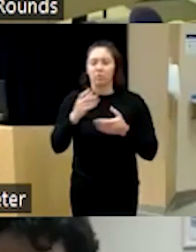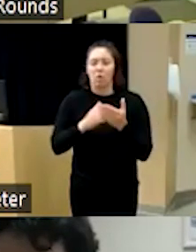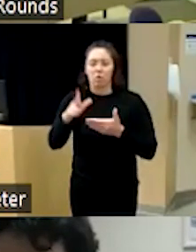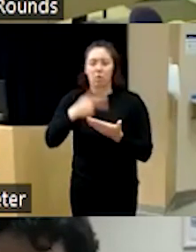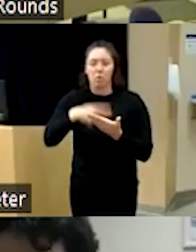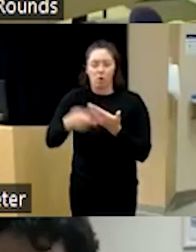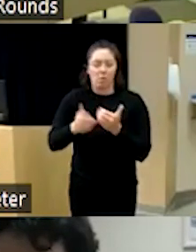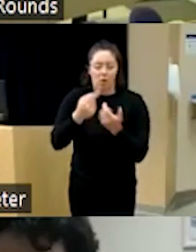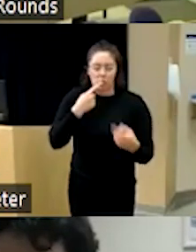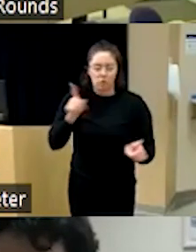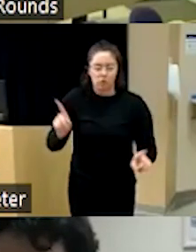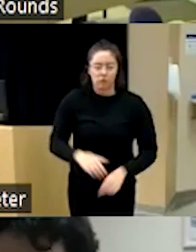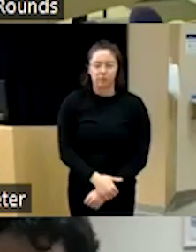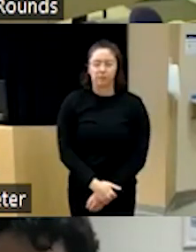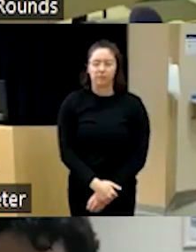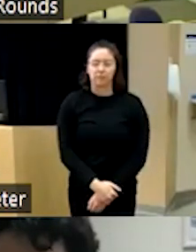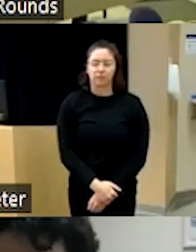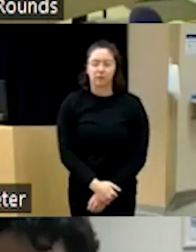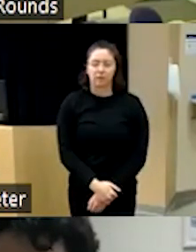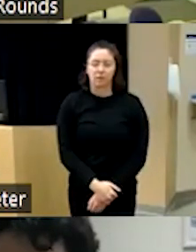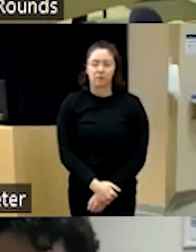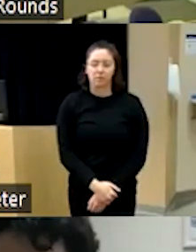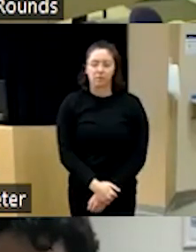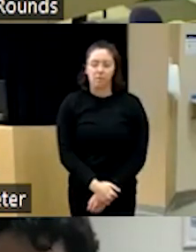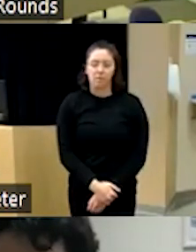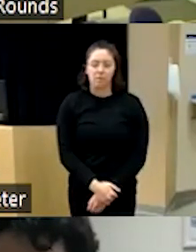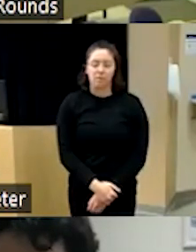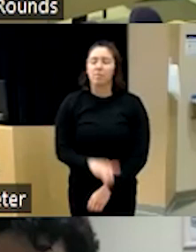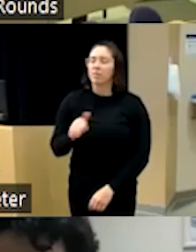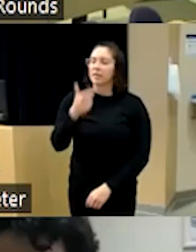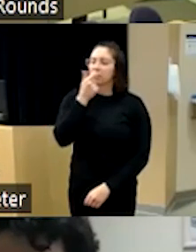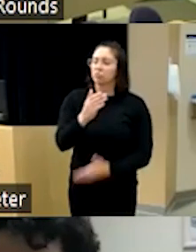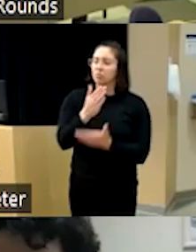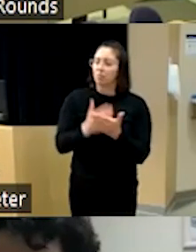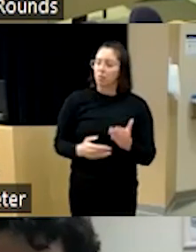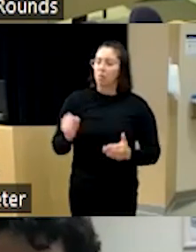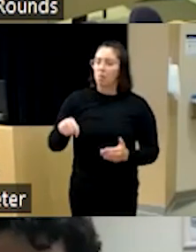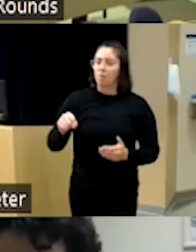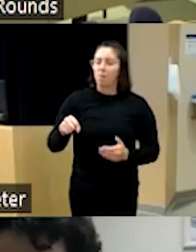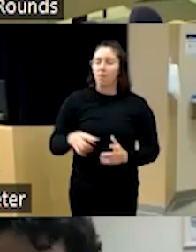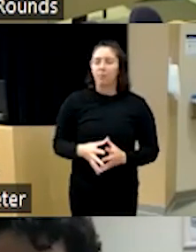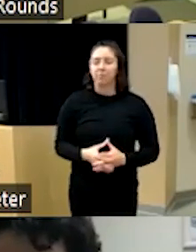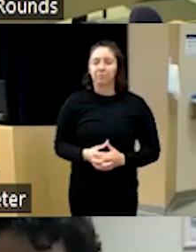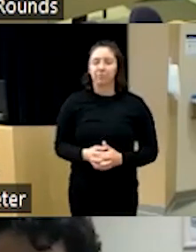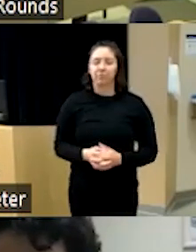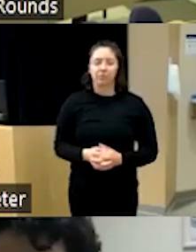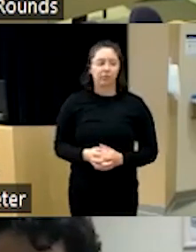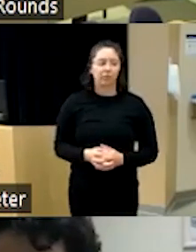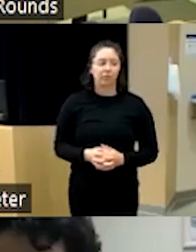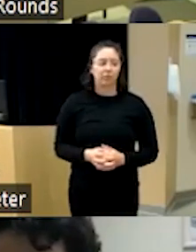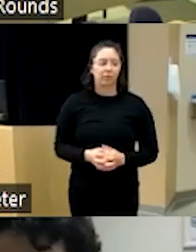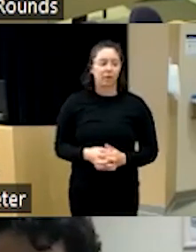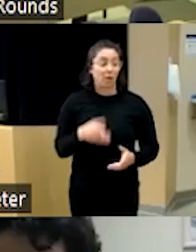um it's not but it's a it's an interesting aspect and also something um which would be an option